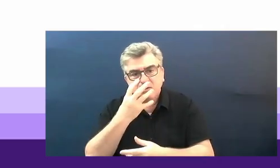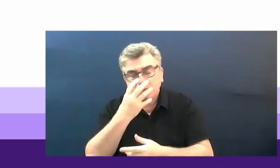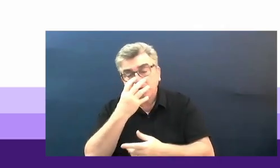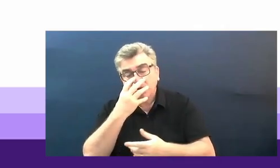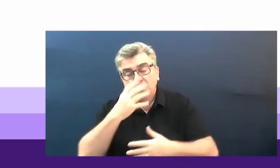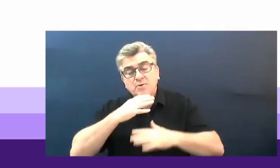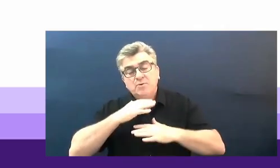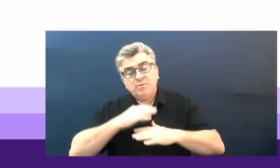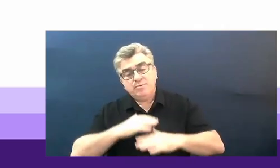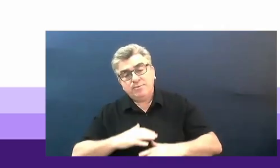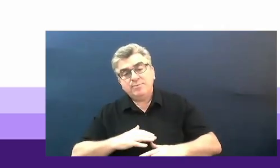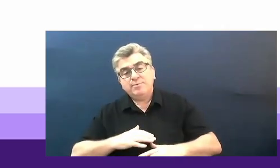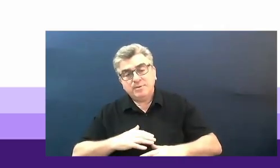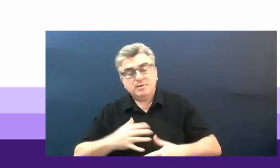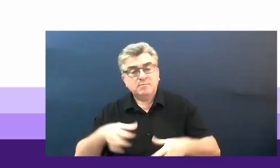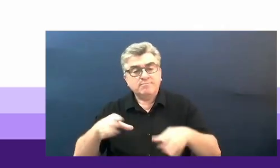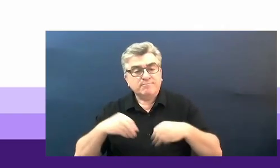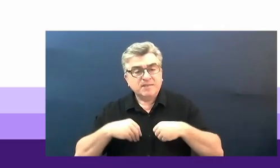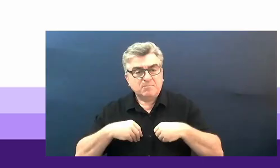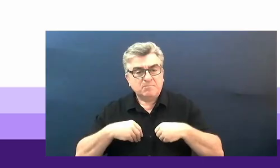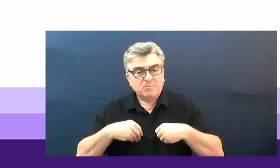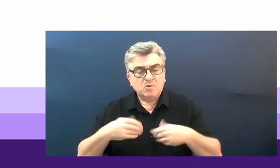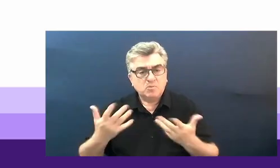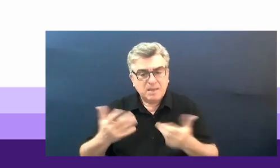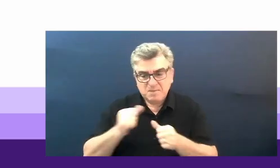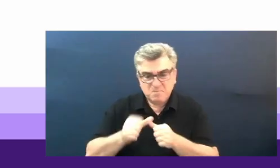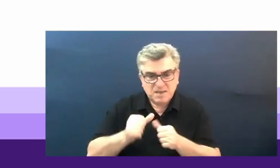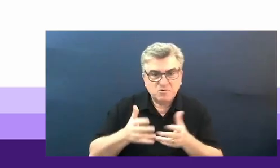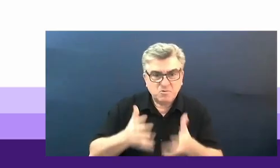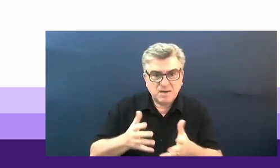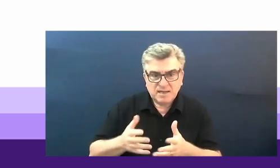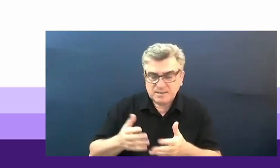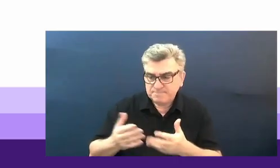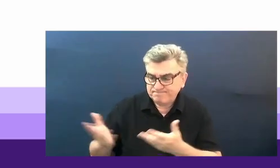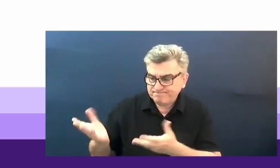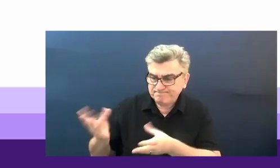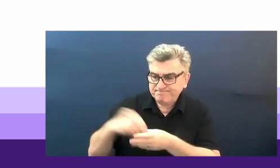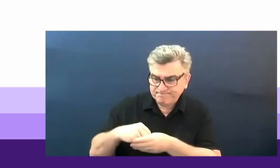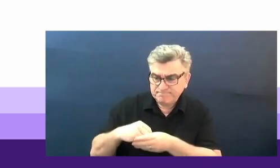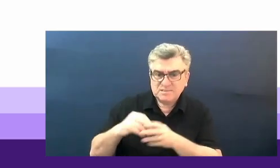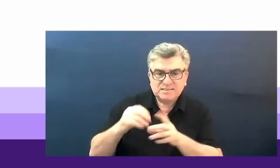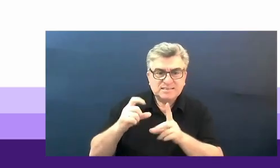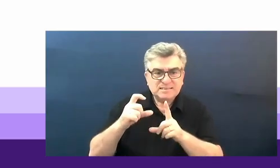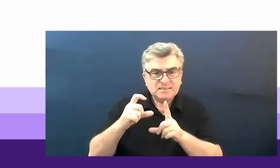pathways would better equip general practitioners and primary care health professionals in